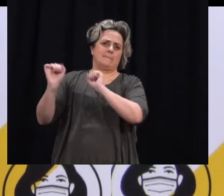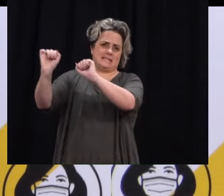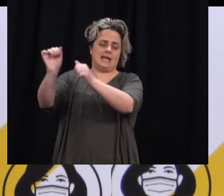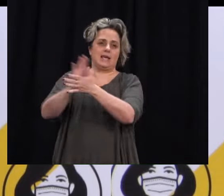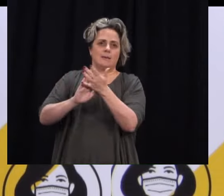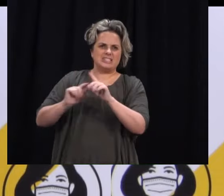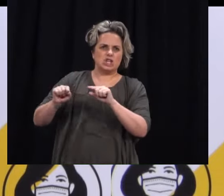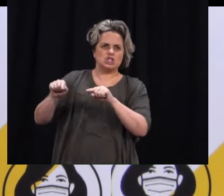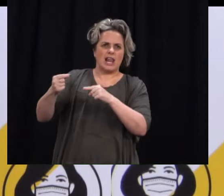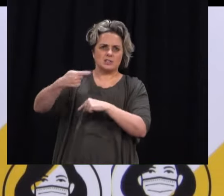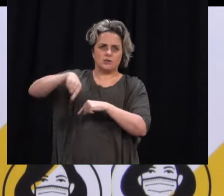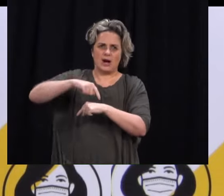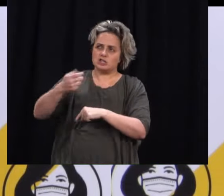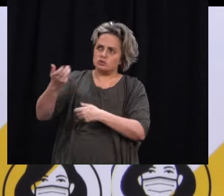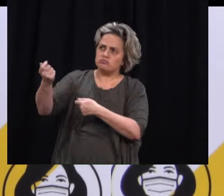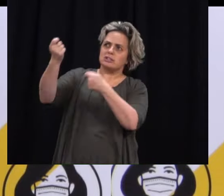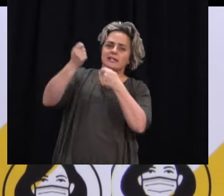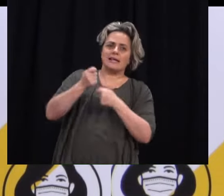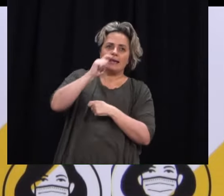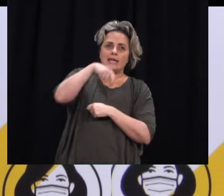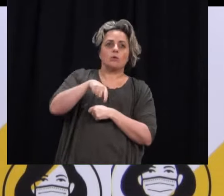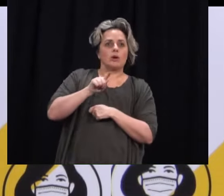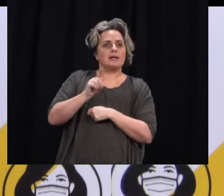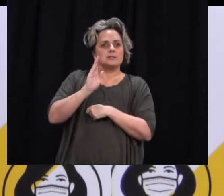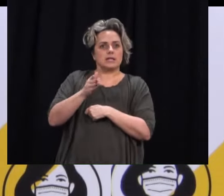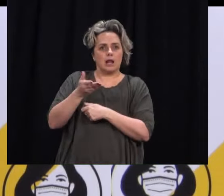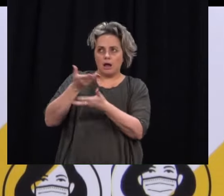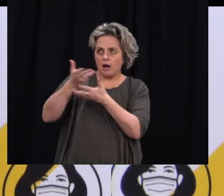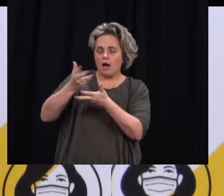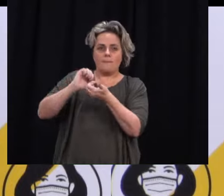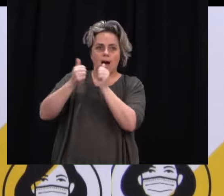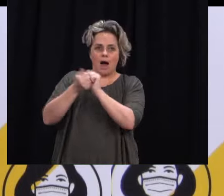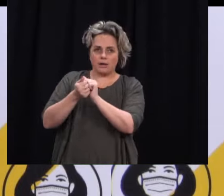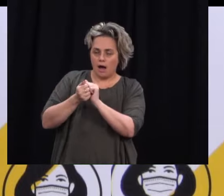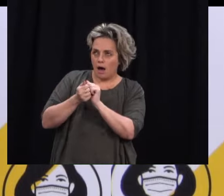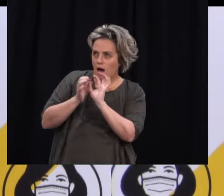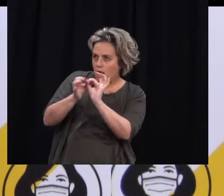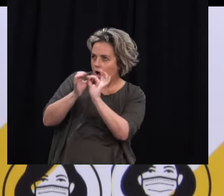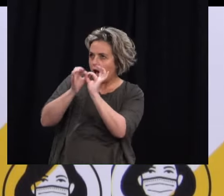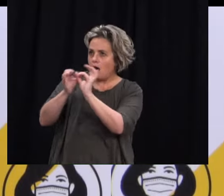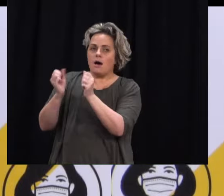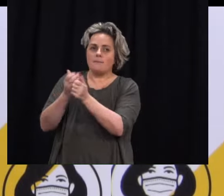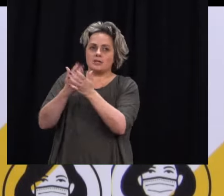significantly strained and it is making it a very, very challenging exercise but we